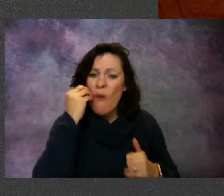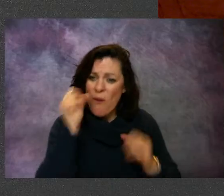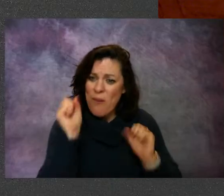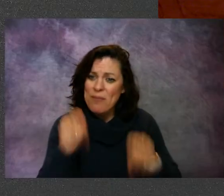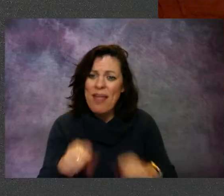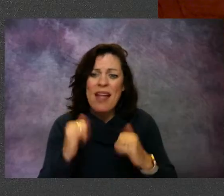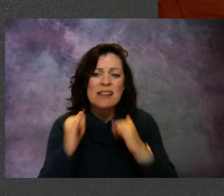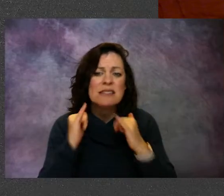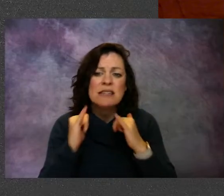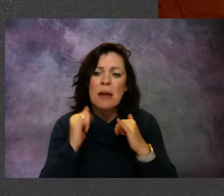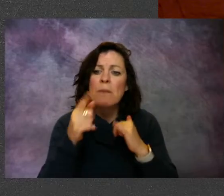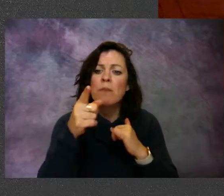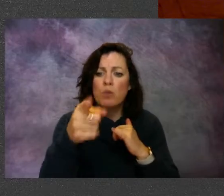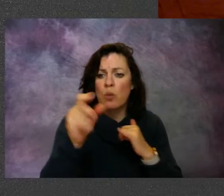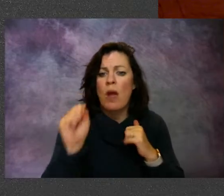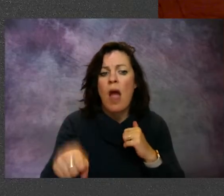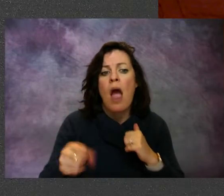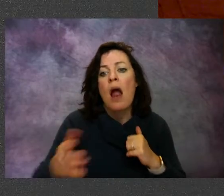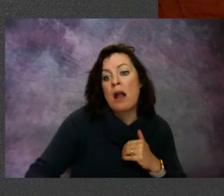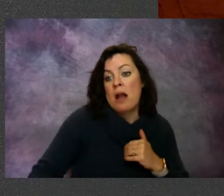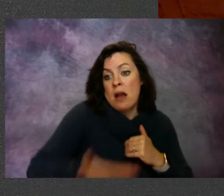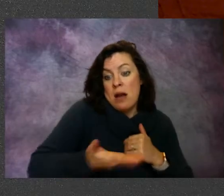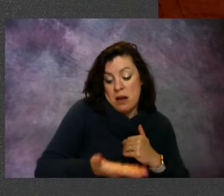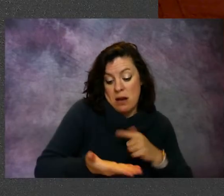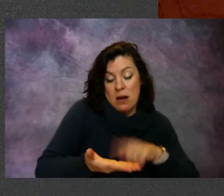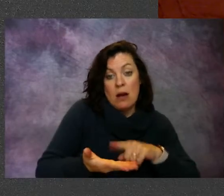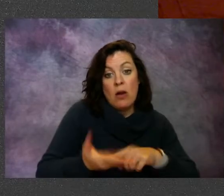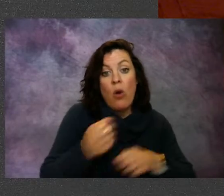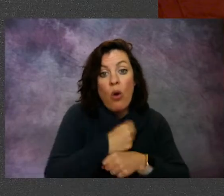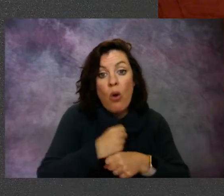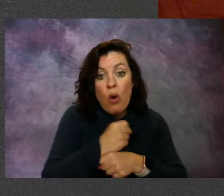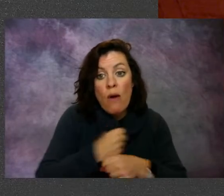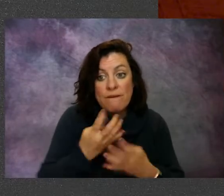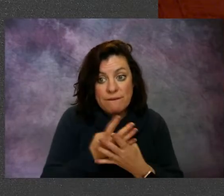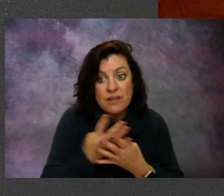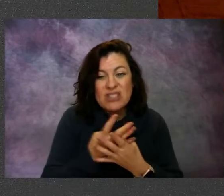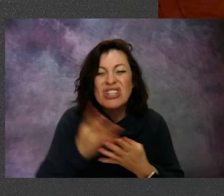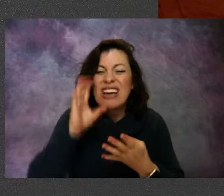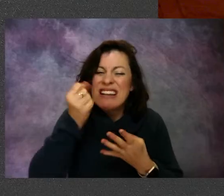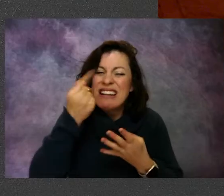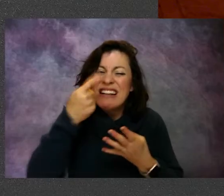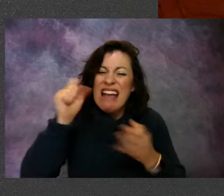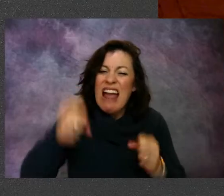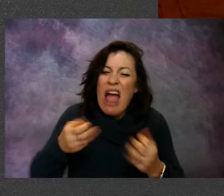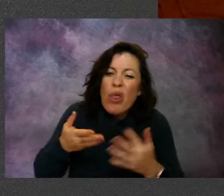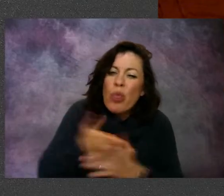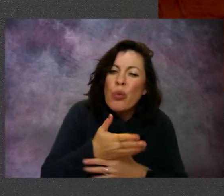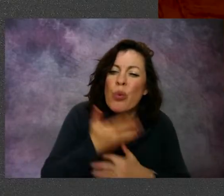your coffee filter because it likes to bleed through onto your table and I don't think